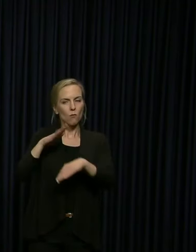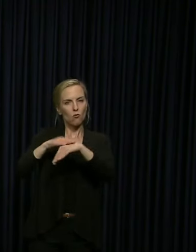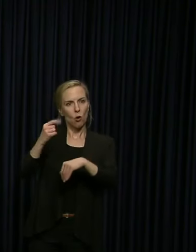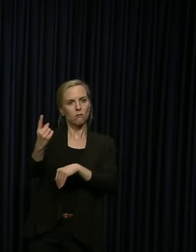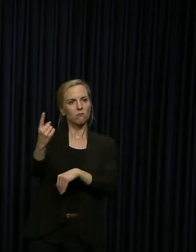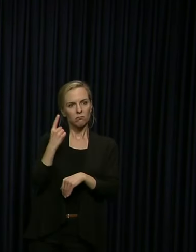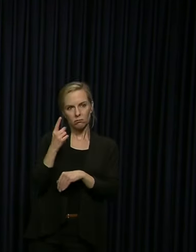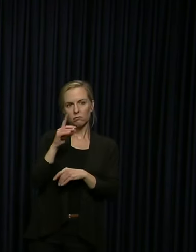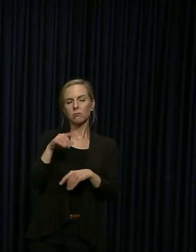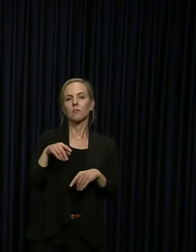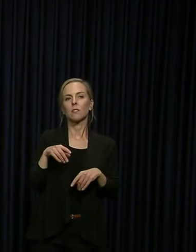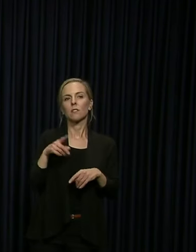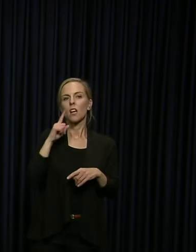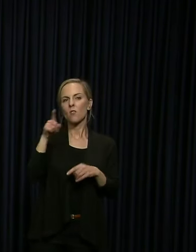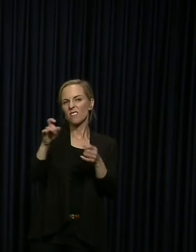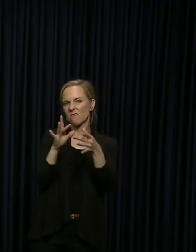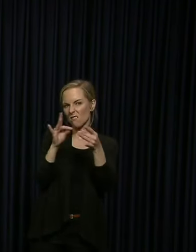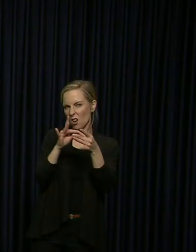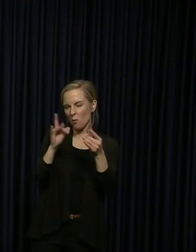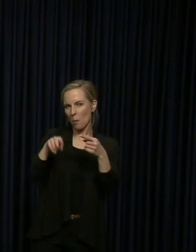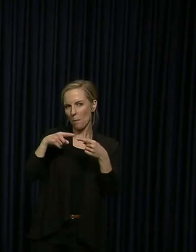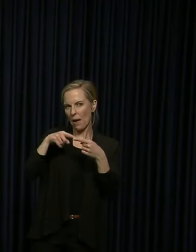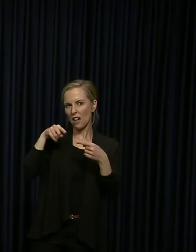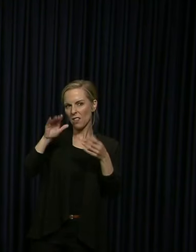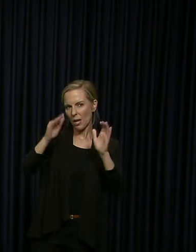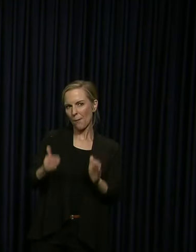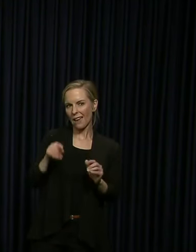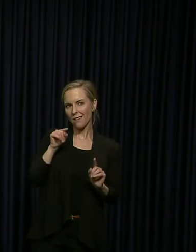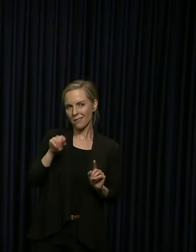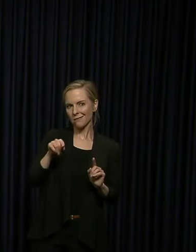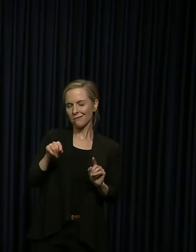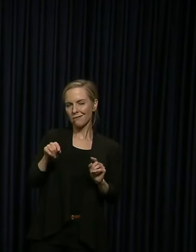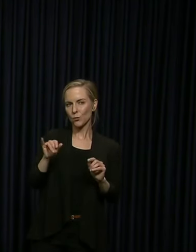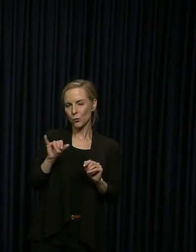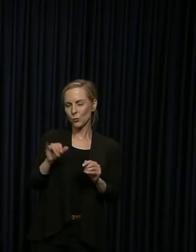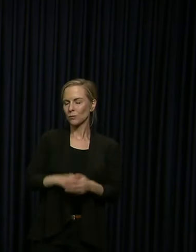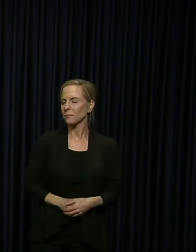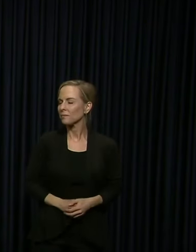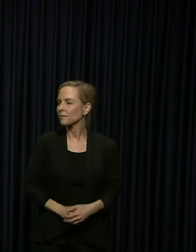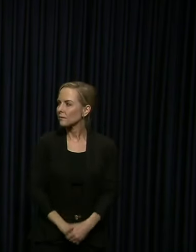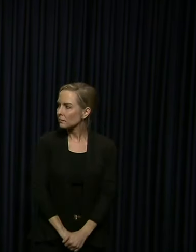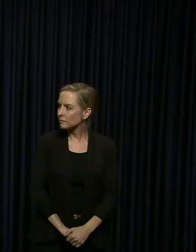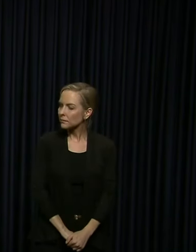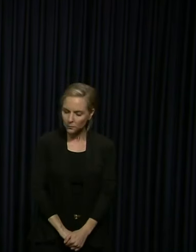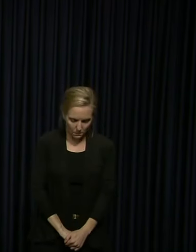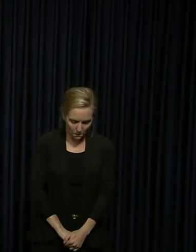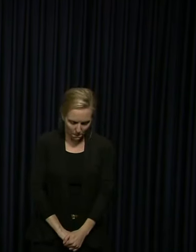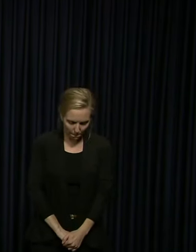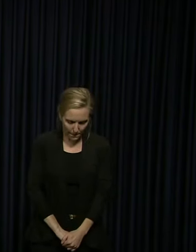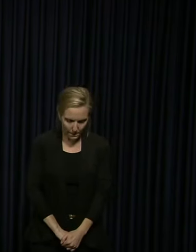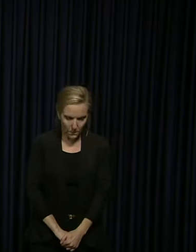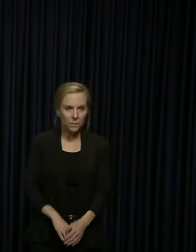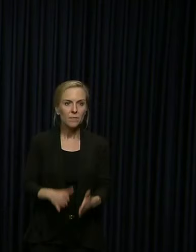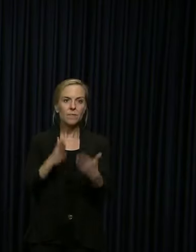SO THERE'S A LOT OF DIFFERENT THINGS THAT GO INTO THIS, AND IT'S EVEN MORE COMPLICATED THAN THAT.